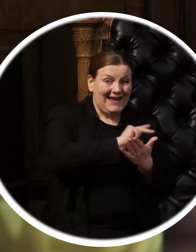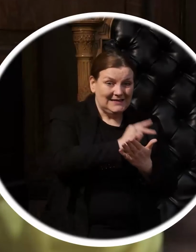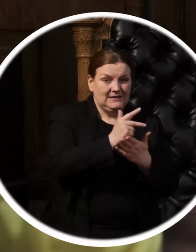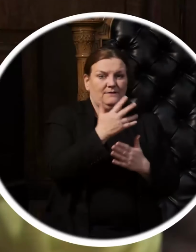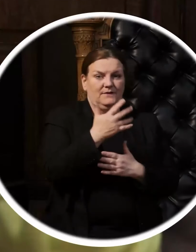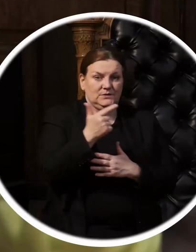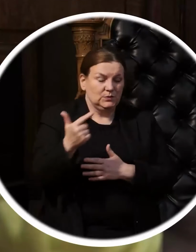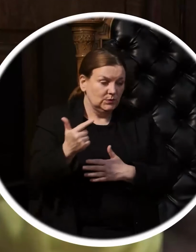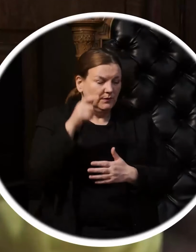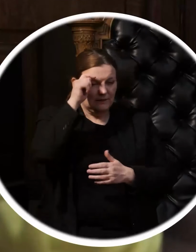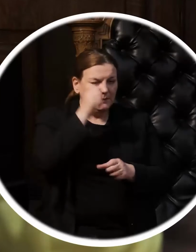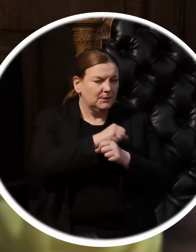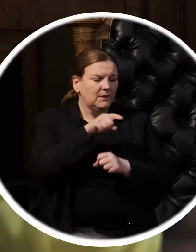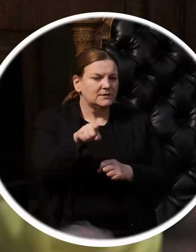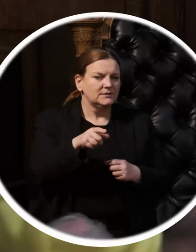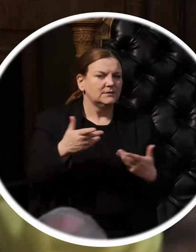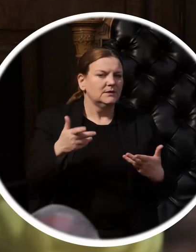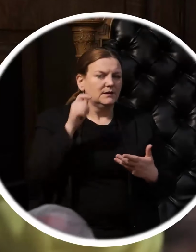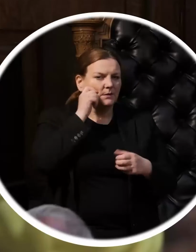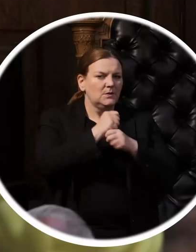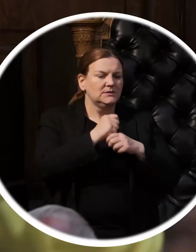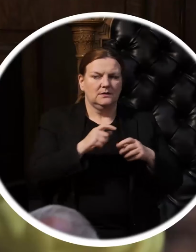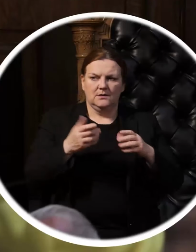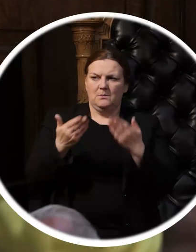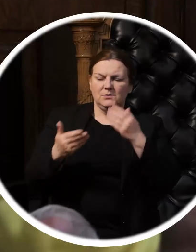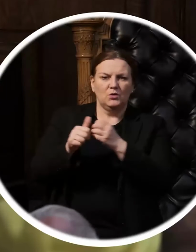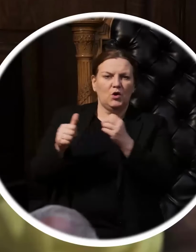So when we think about that in relation to the other railway stations,